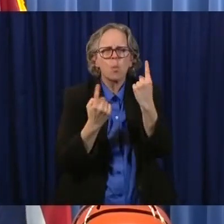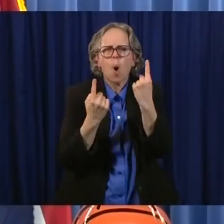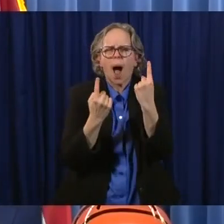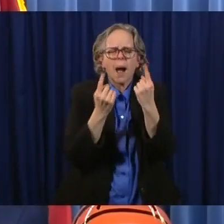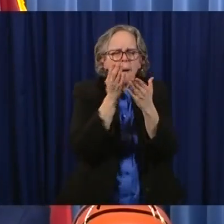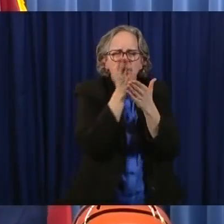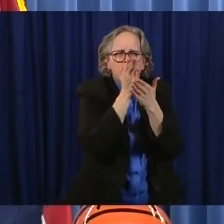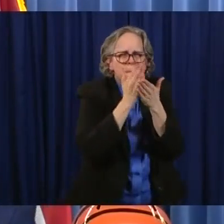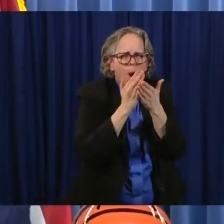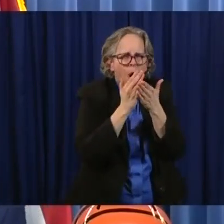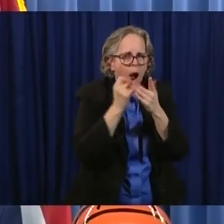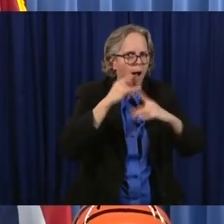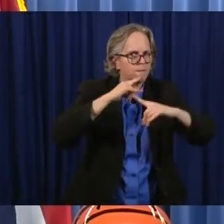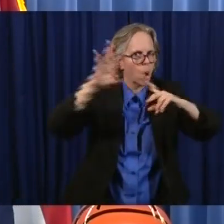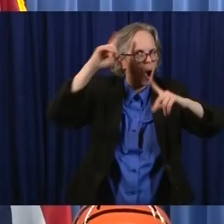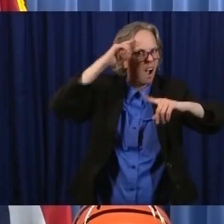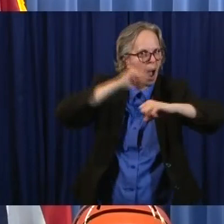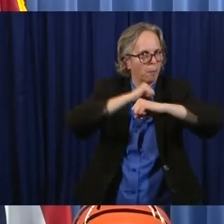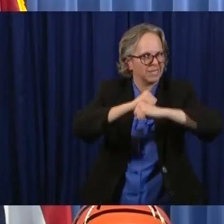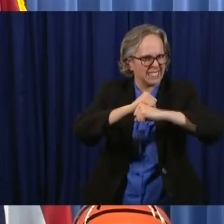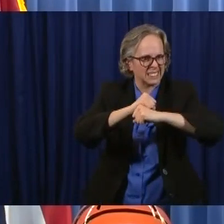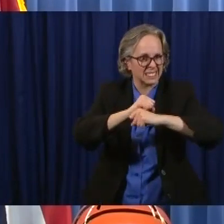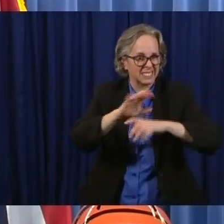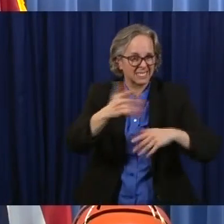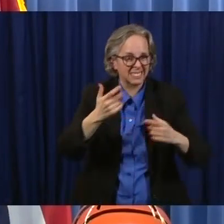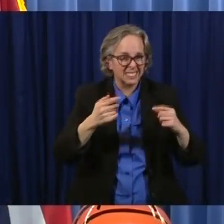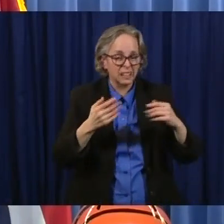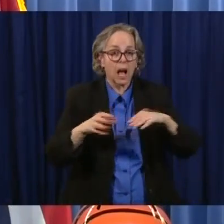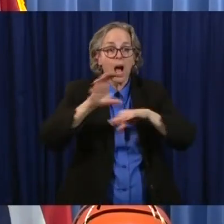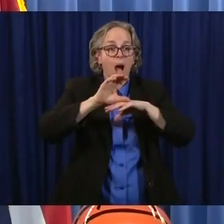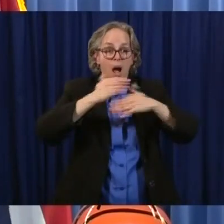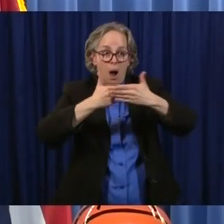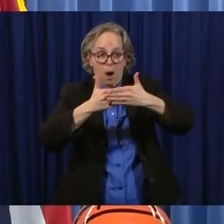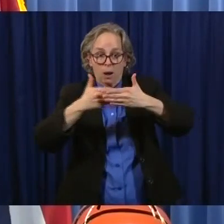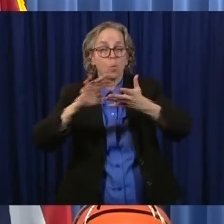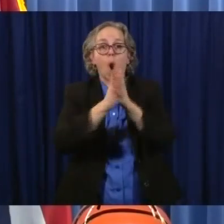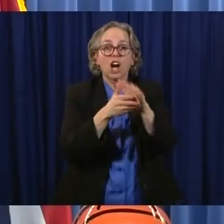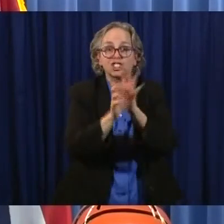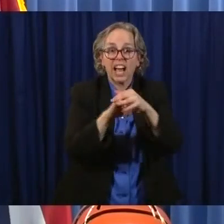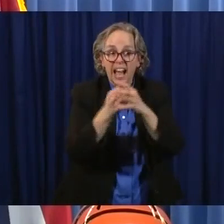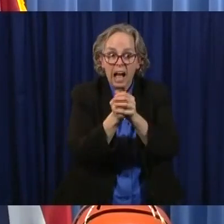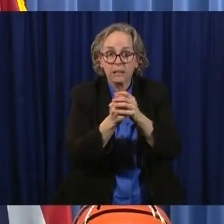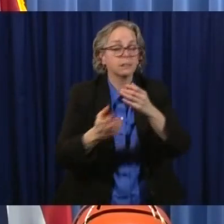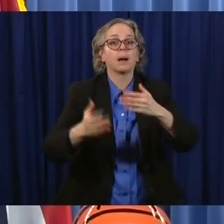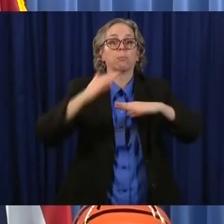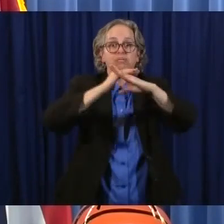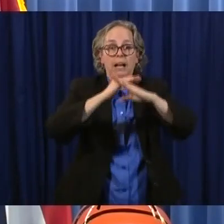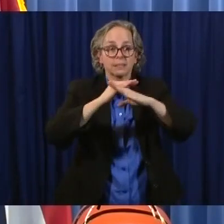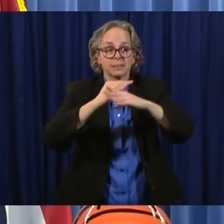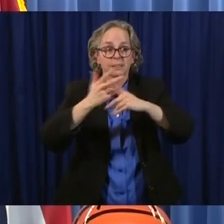COMMUNITY. THAT IS JUST ONE ASPECT OF IT.